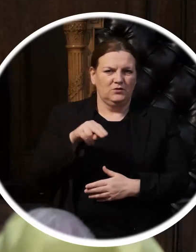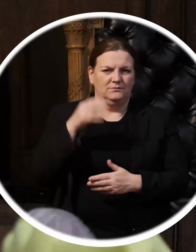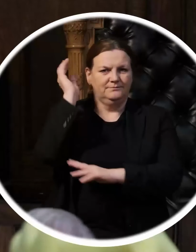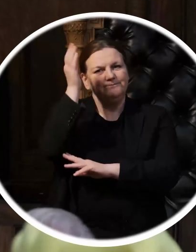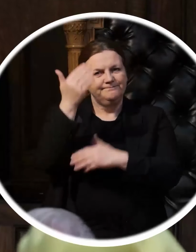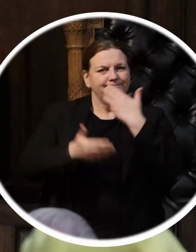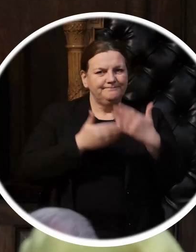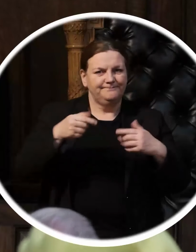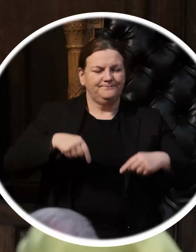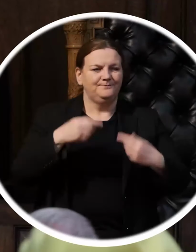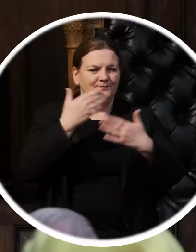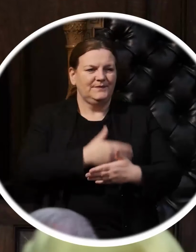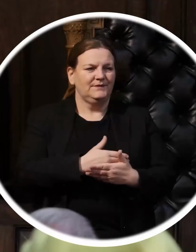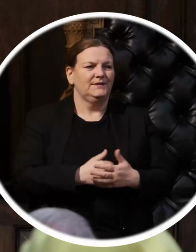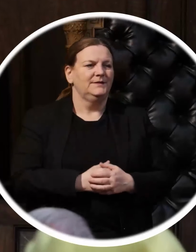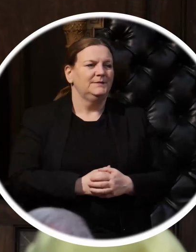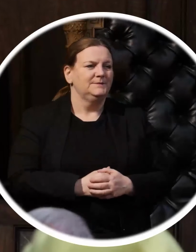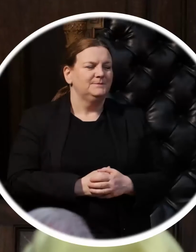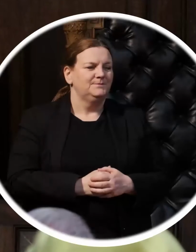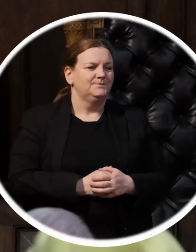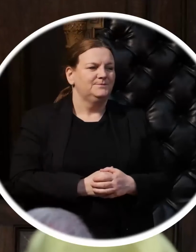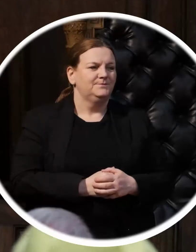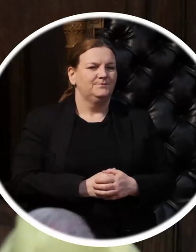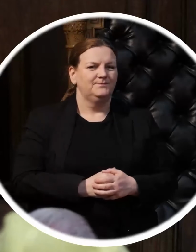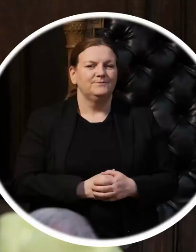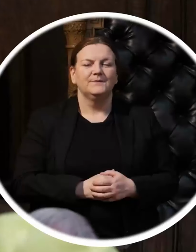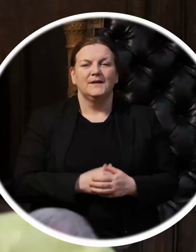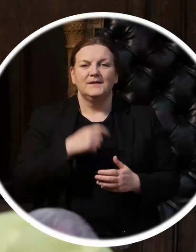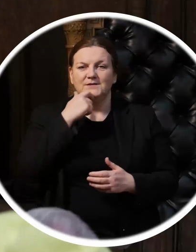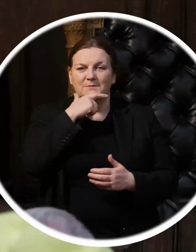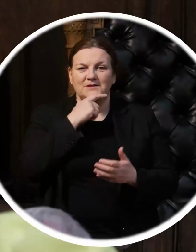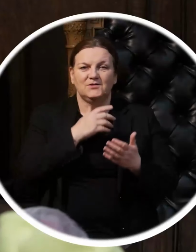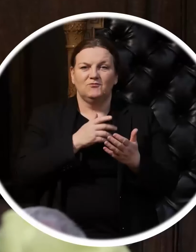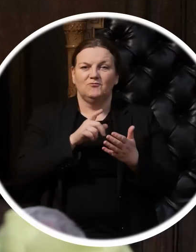this evening, 'Dublin's Railway Architecture'. So will you please join me in welcoming her to the podium.